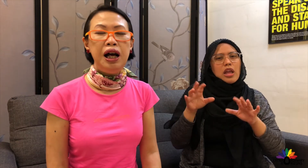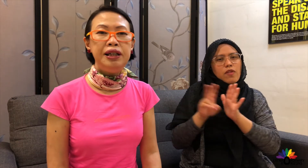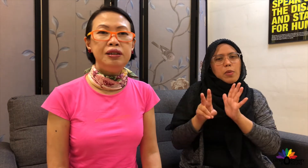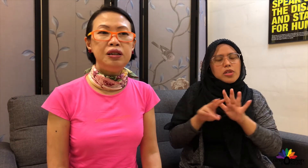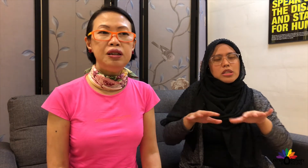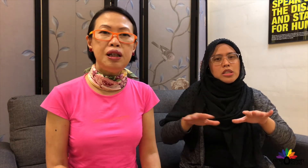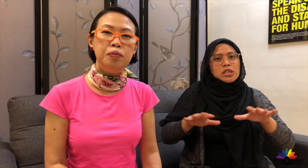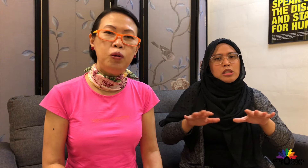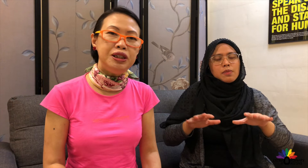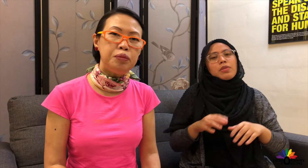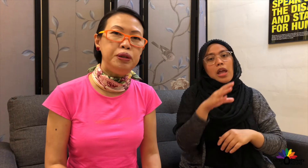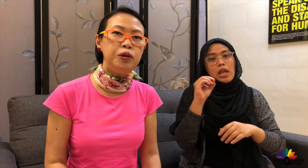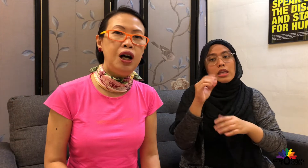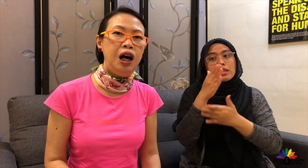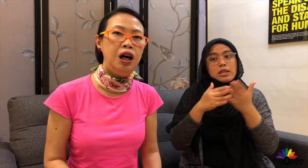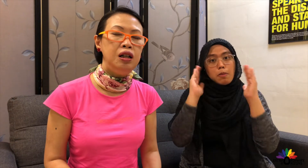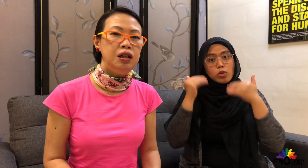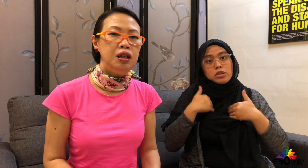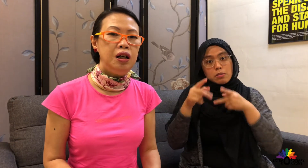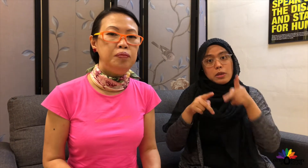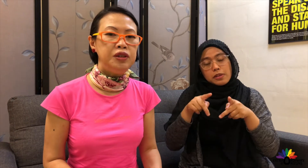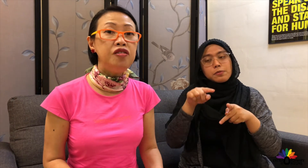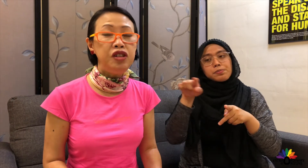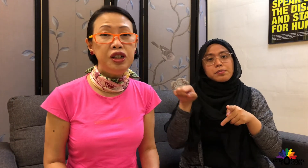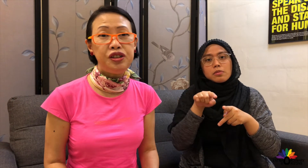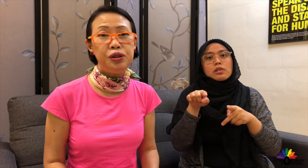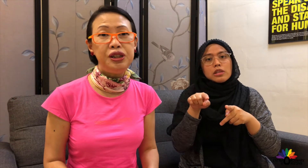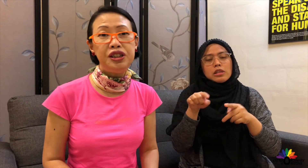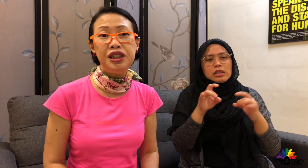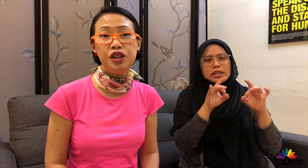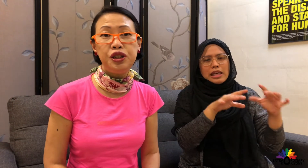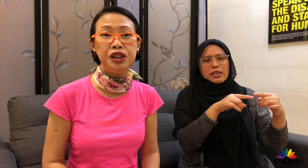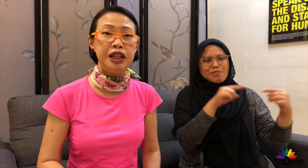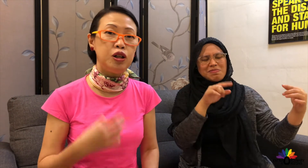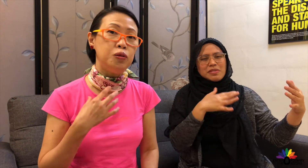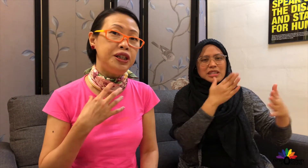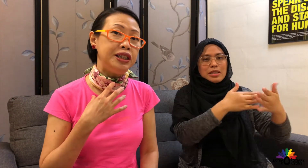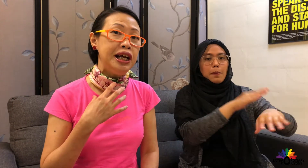And some autistic people are adverse to certain textures, like clothing.